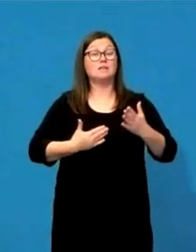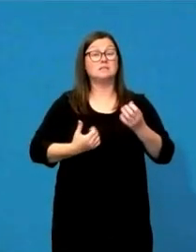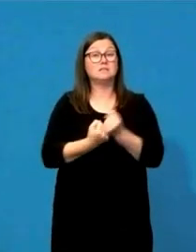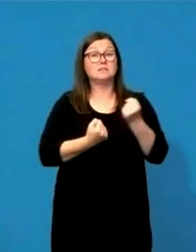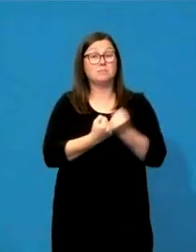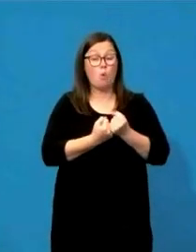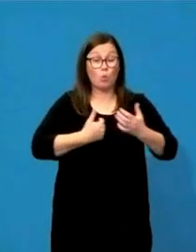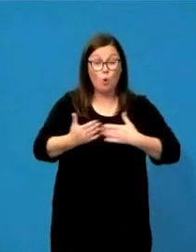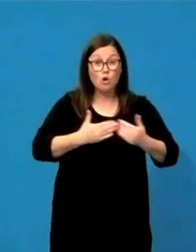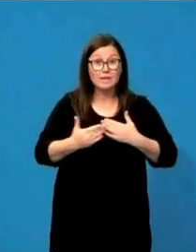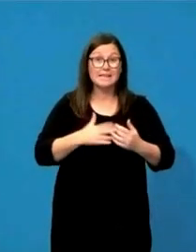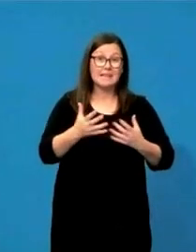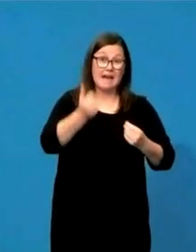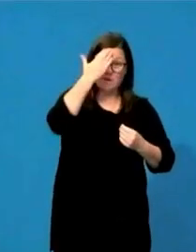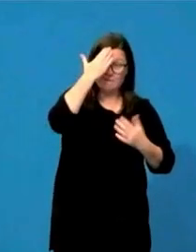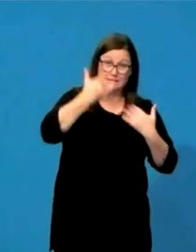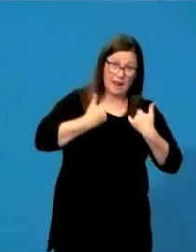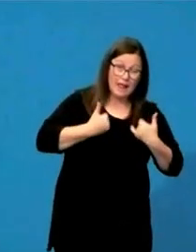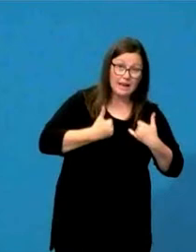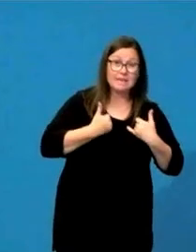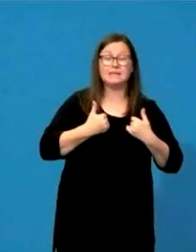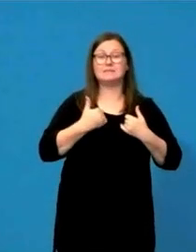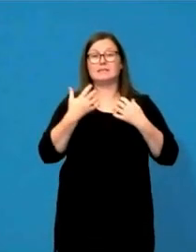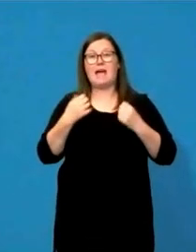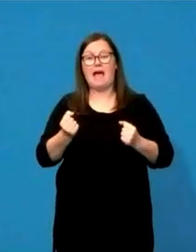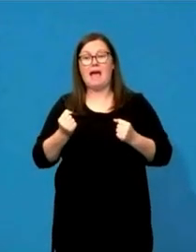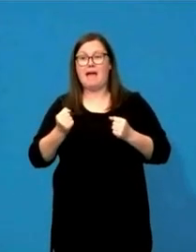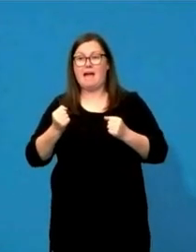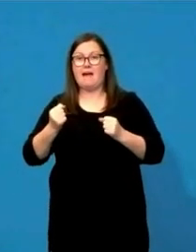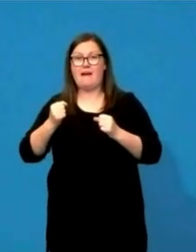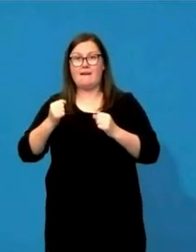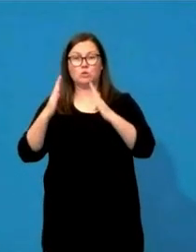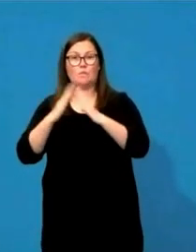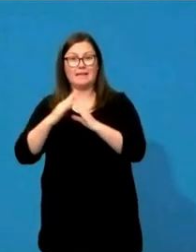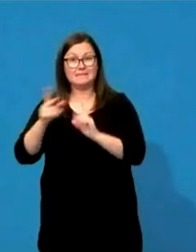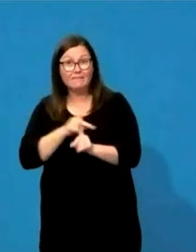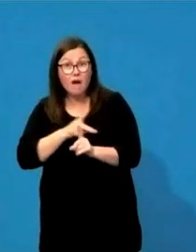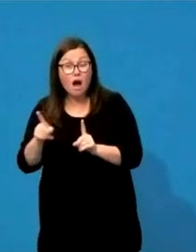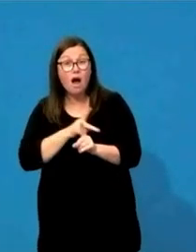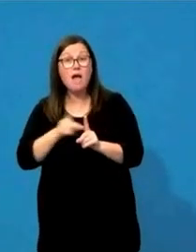They are experiencing DV." All of these things need to be broken down before they can access disability services.